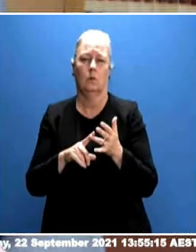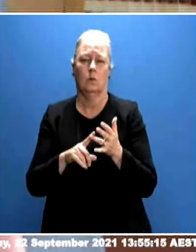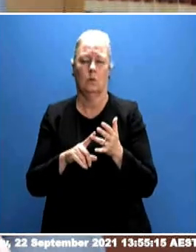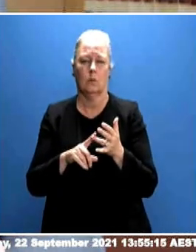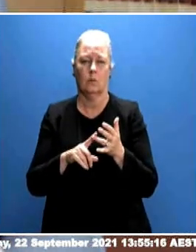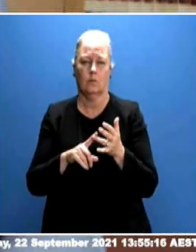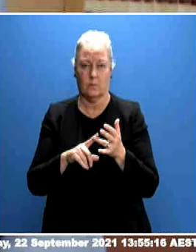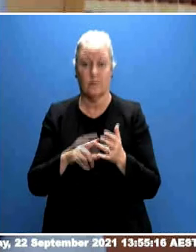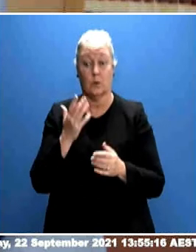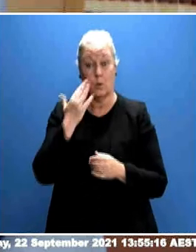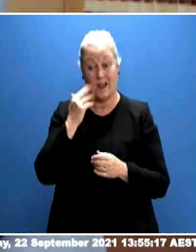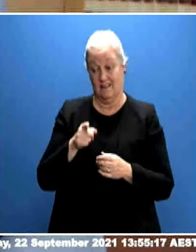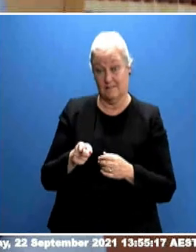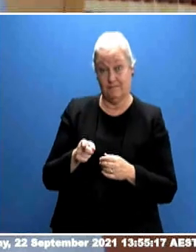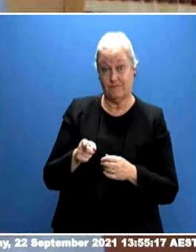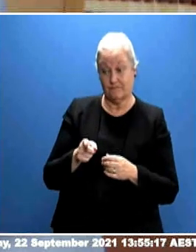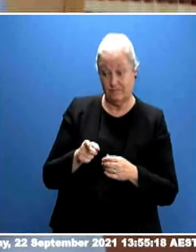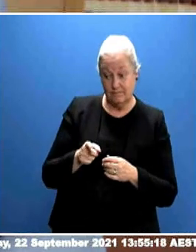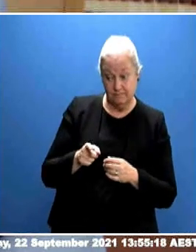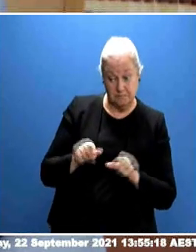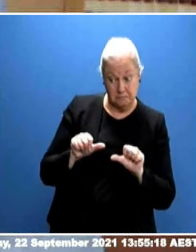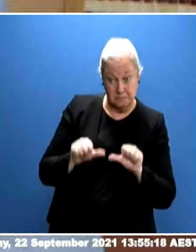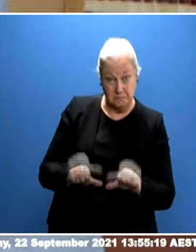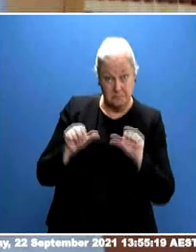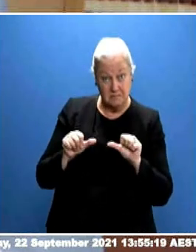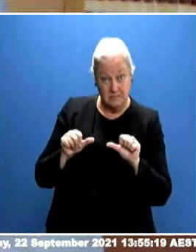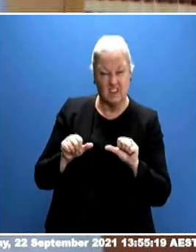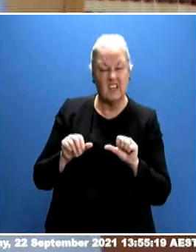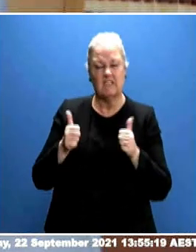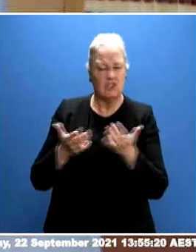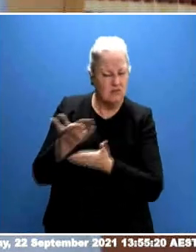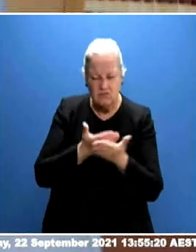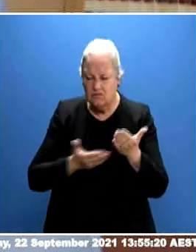referral is finalised and it's negotiated and discussed, there may be